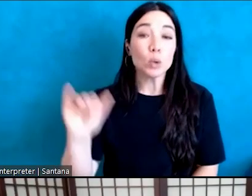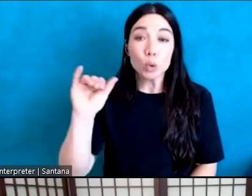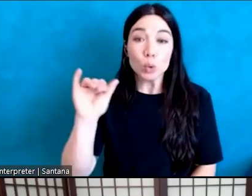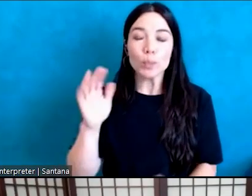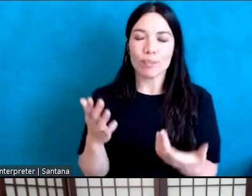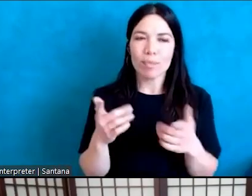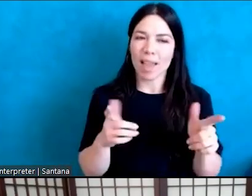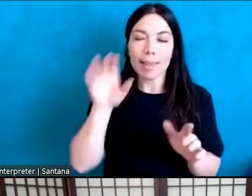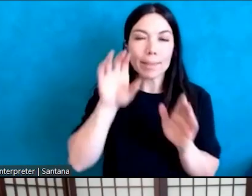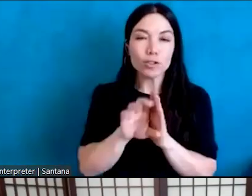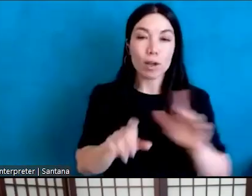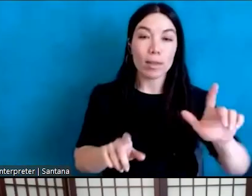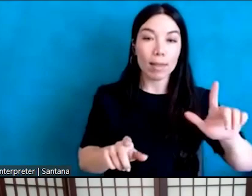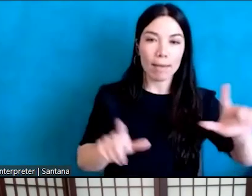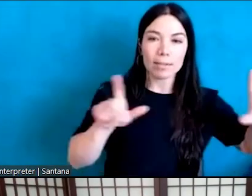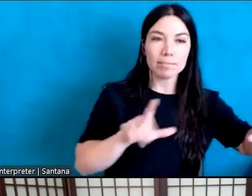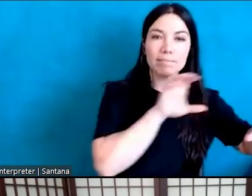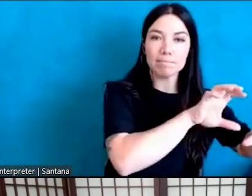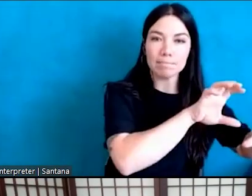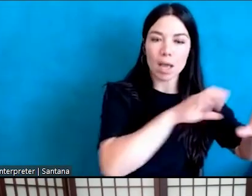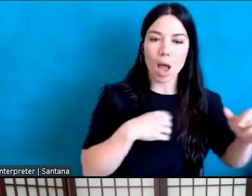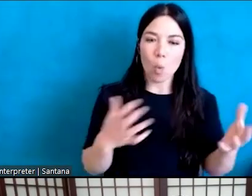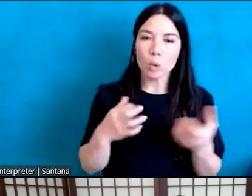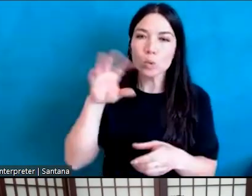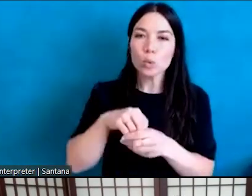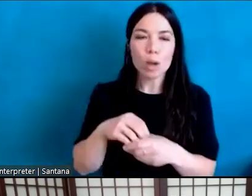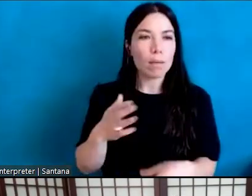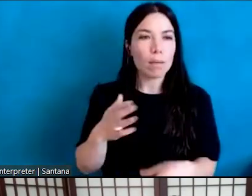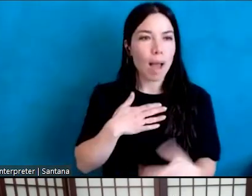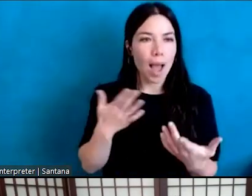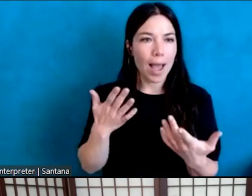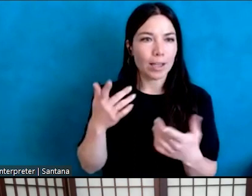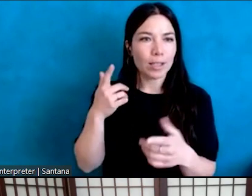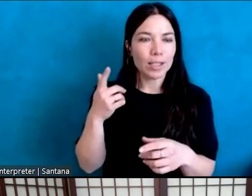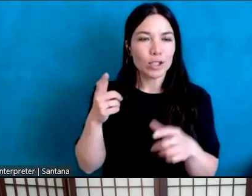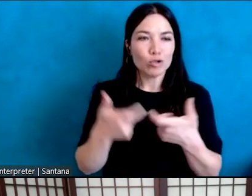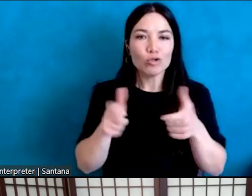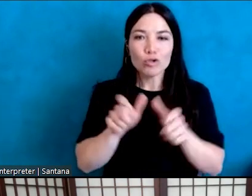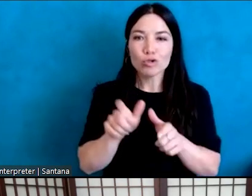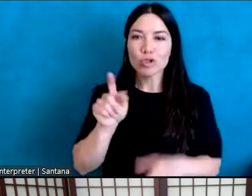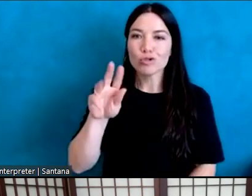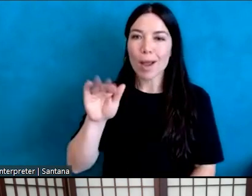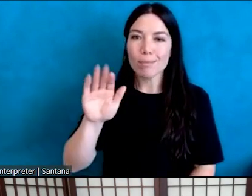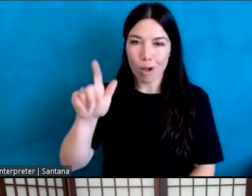I wanted to include my tribal affiliation, which is Miami Tribe of Oklahoma I'm a citizen of the Miami Tribe of Oklahoma.